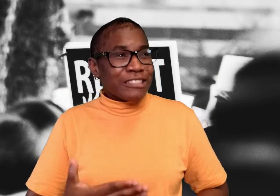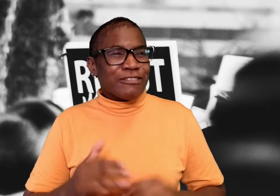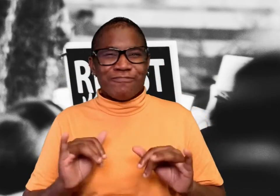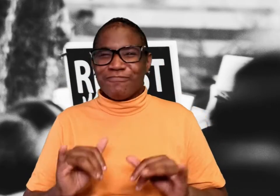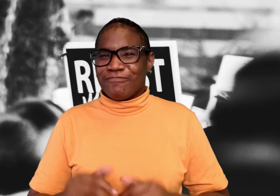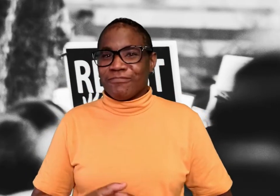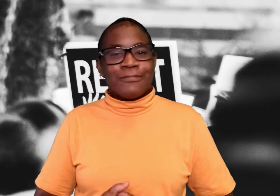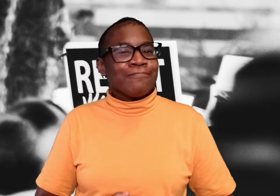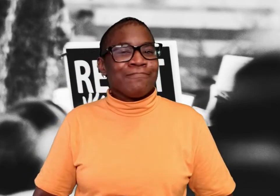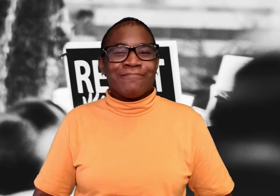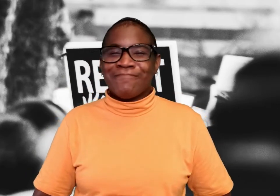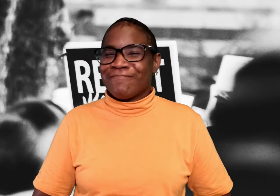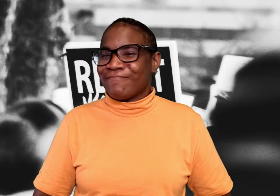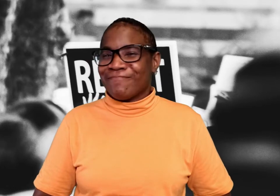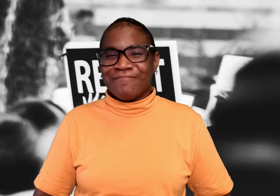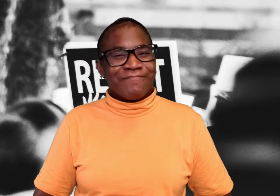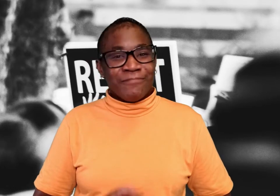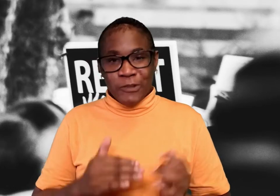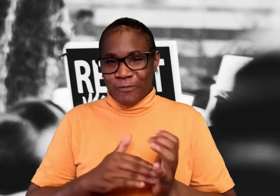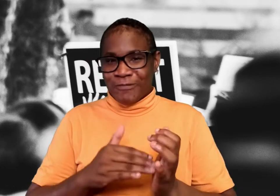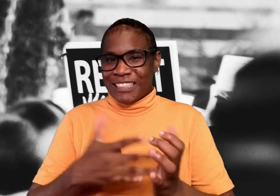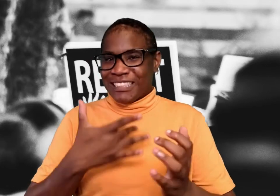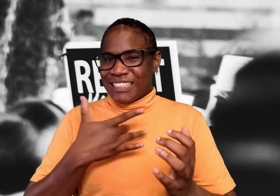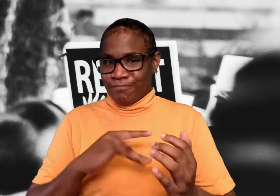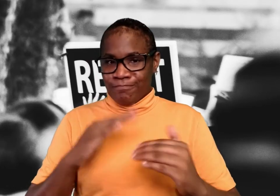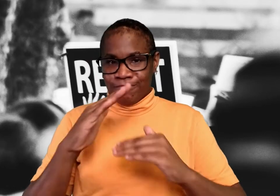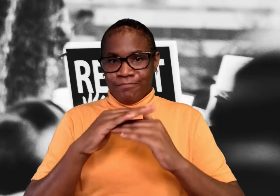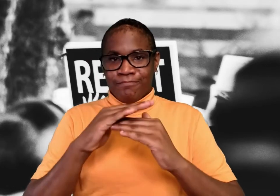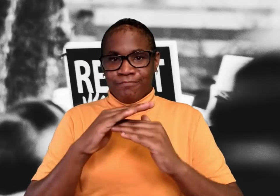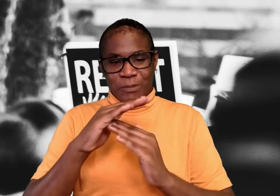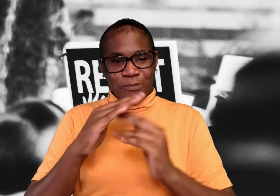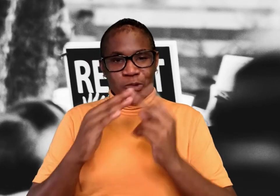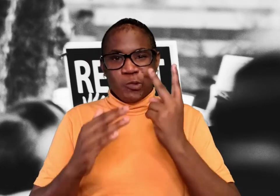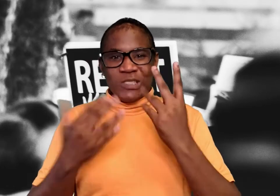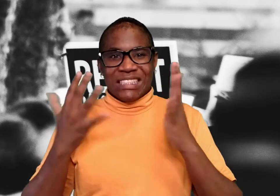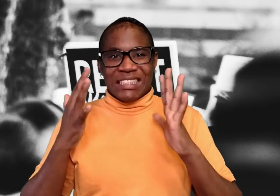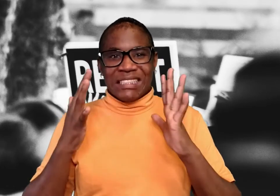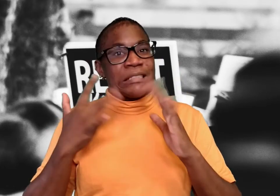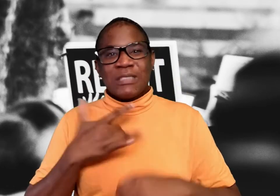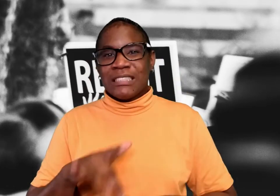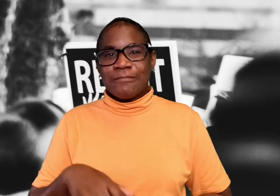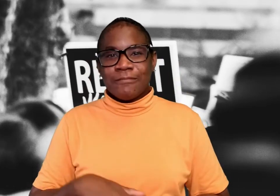and unpacking what that means in their life. But you can’t stop there.